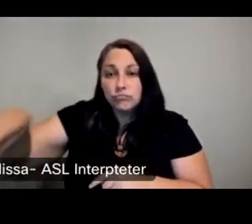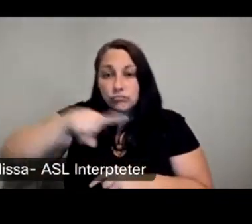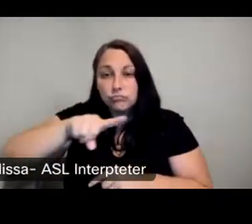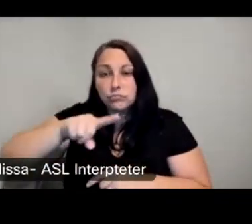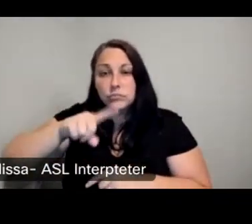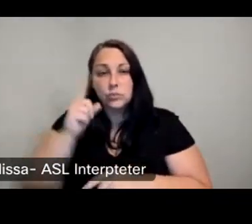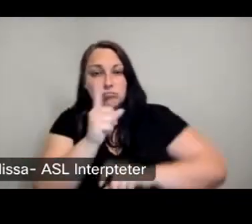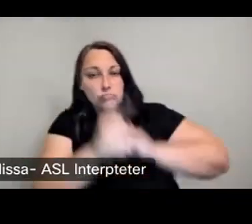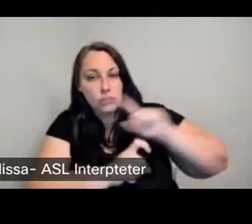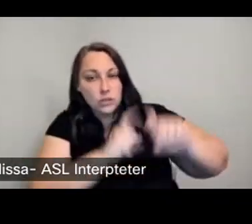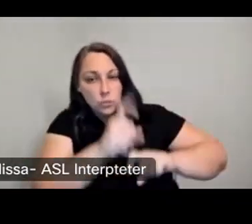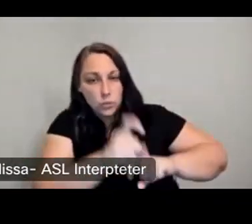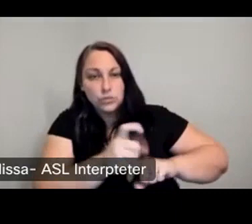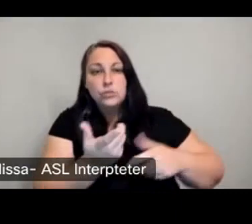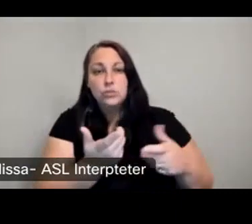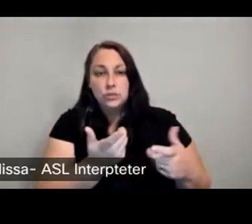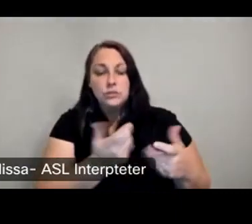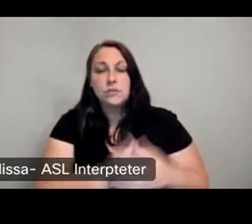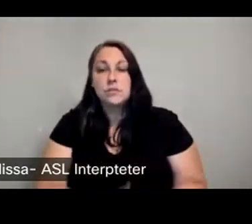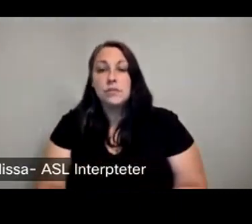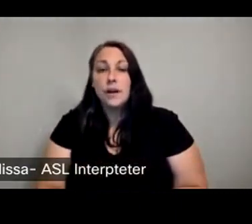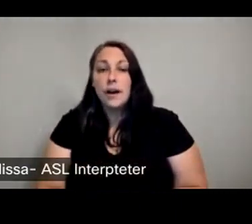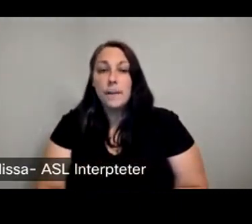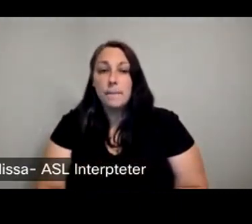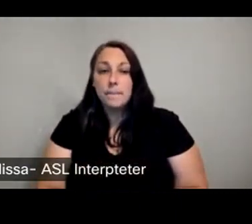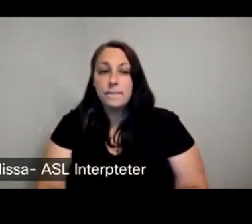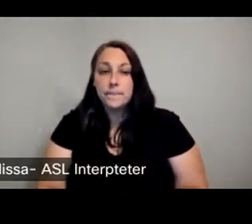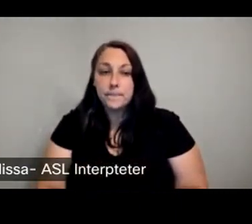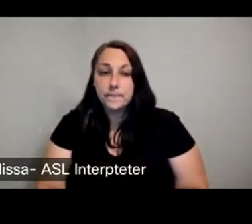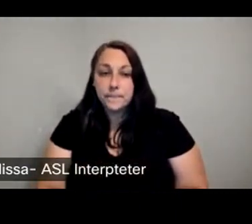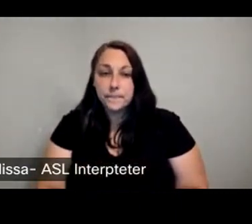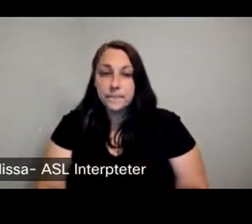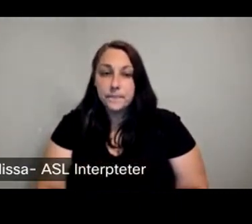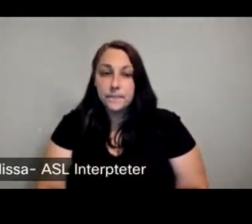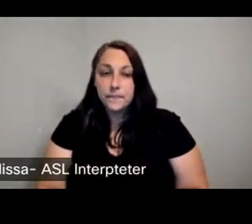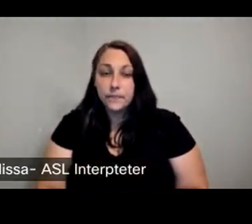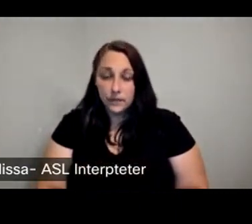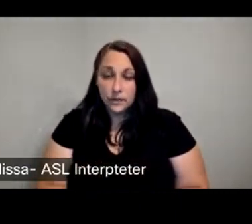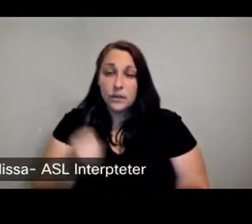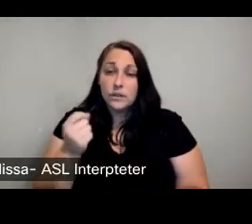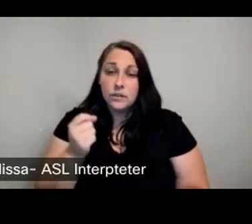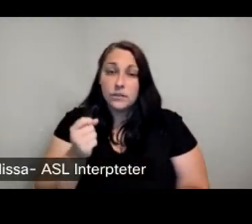um we have also partly some work with you but also other members of the community uh to make